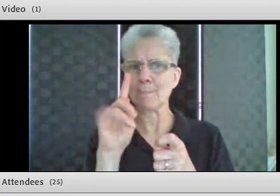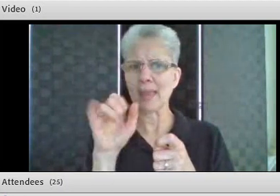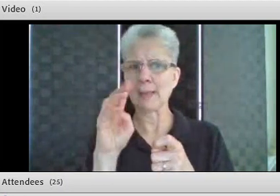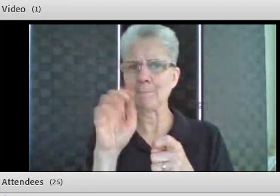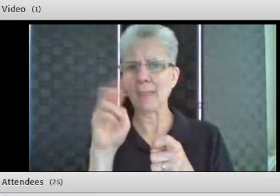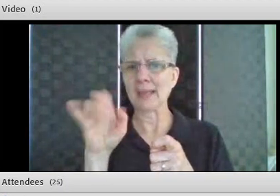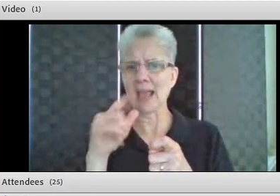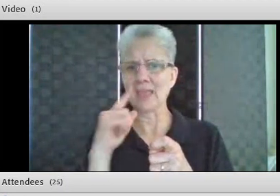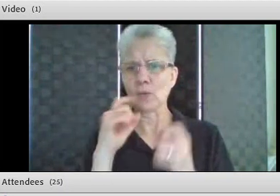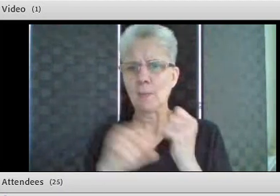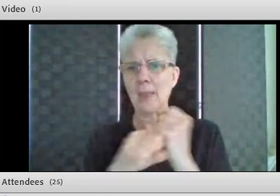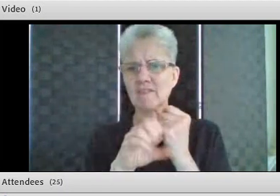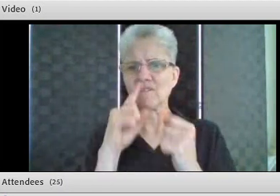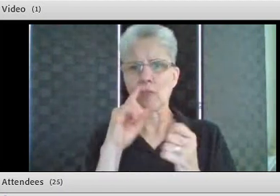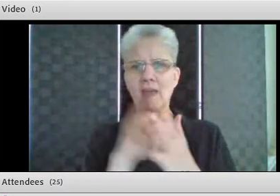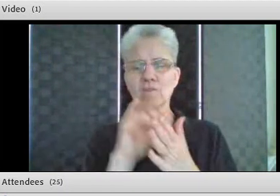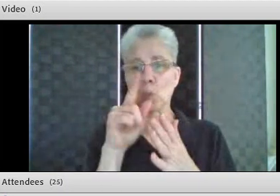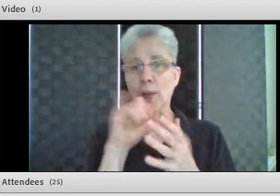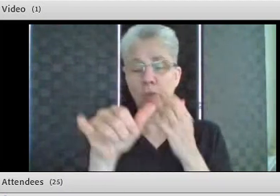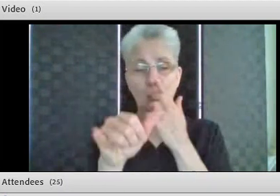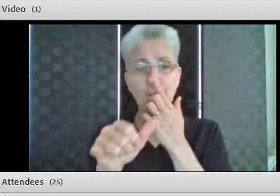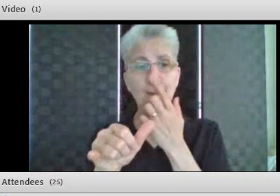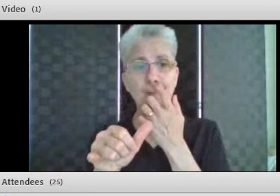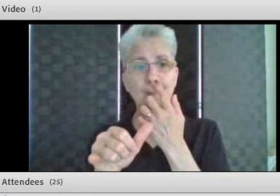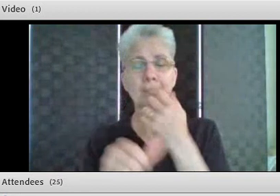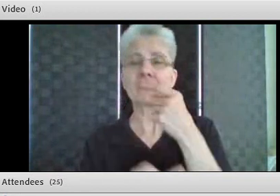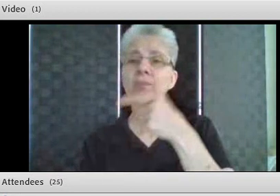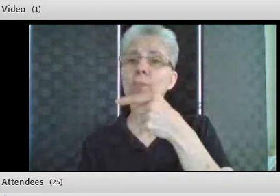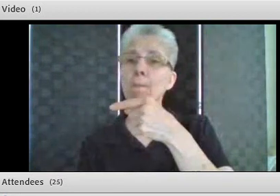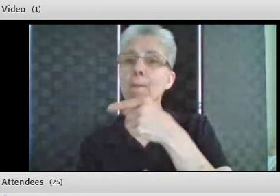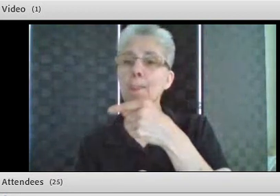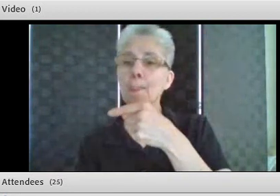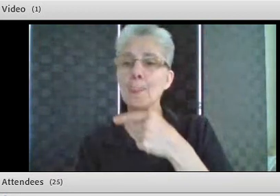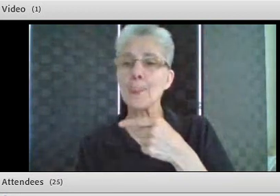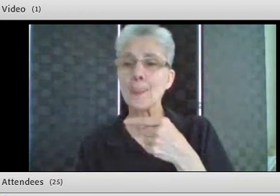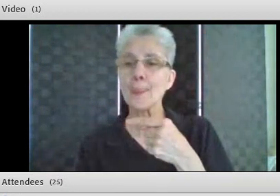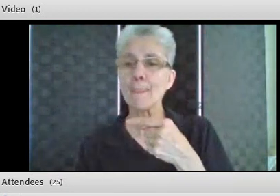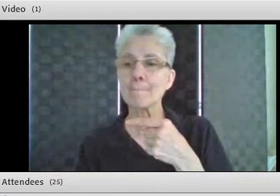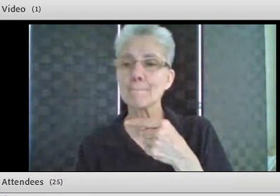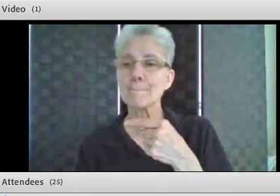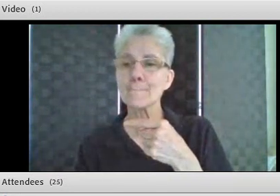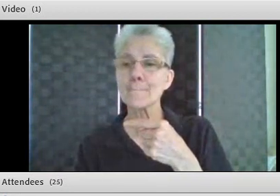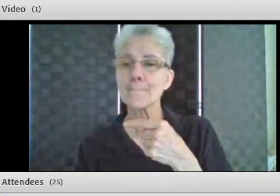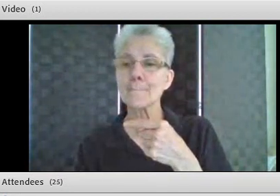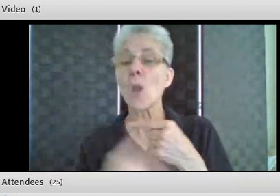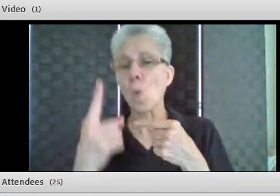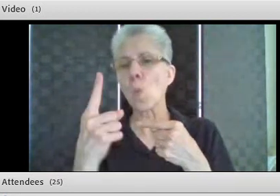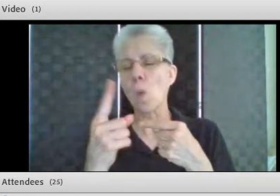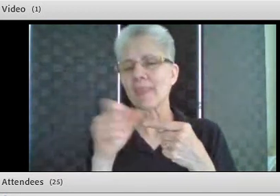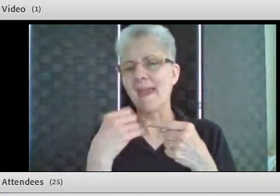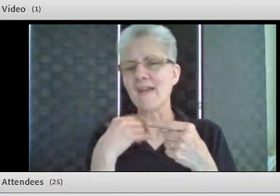Ryan: I think, and Luly can correct me if I'm wrong, I think they have a set of Makey Makeys because we've been advocating for them forever and ever and ever.